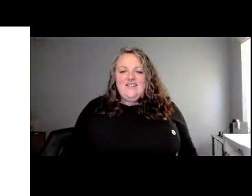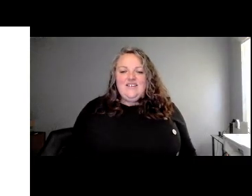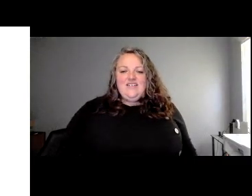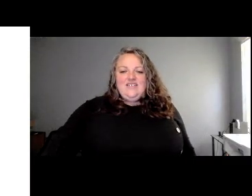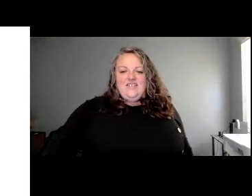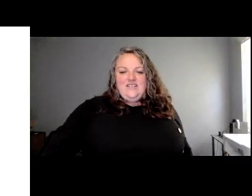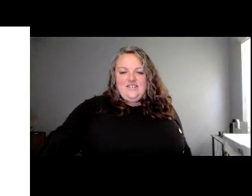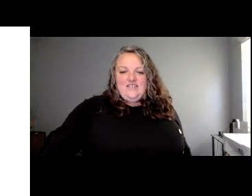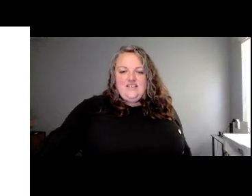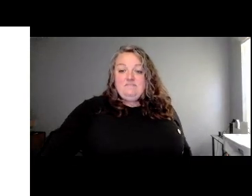anyone else?